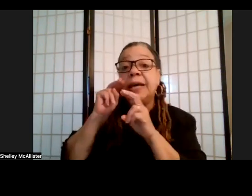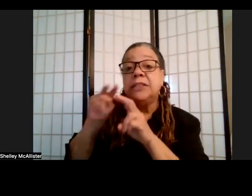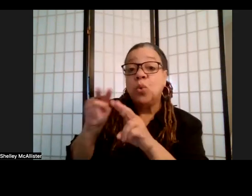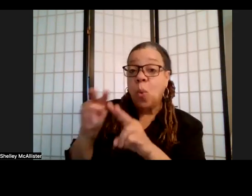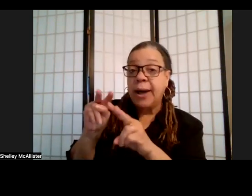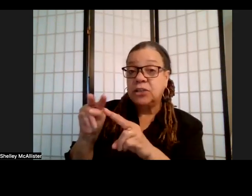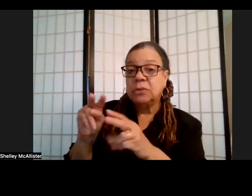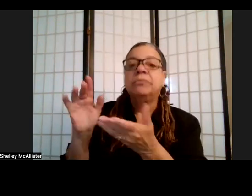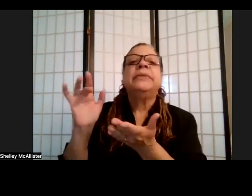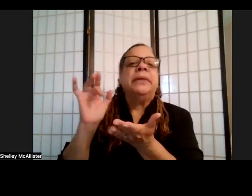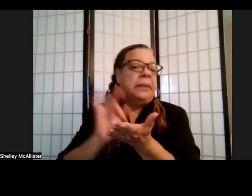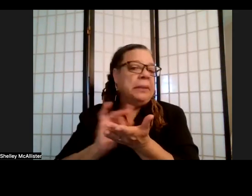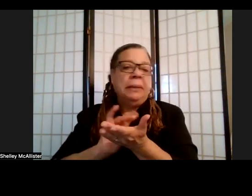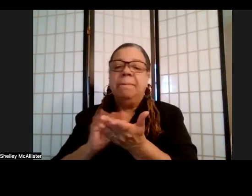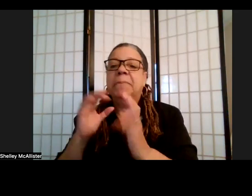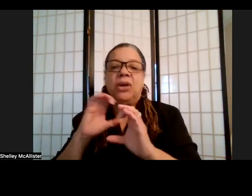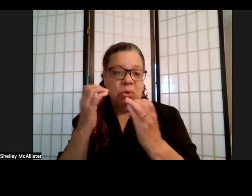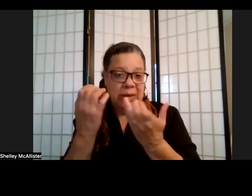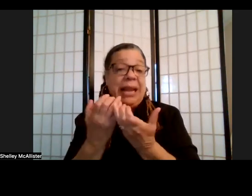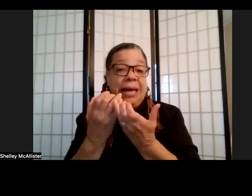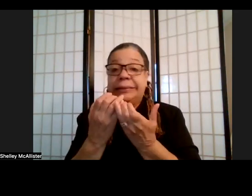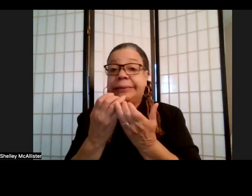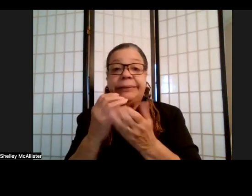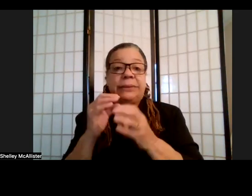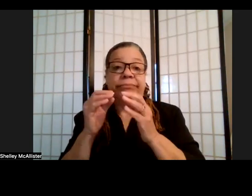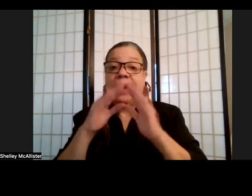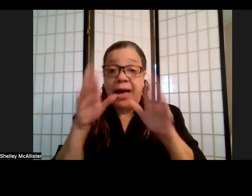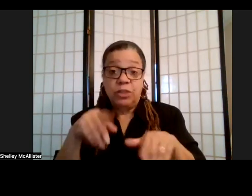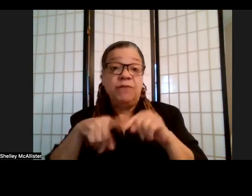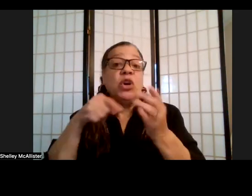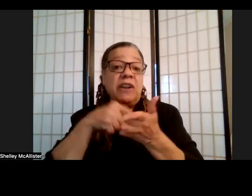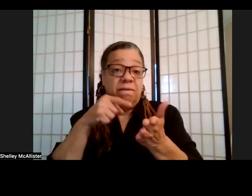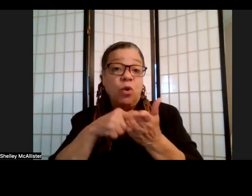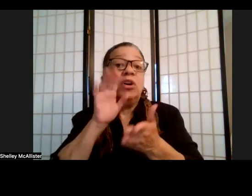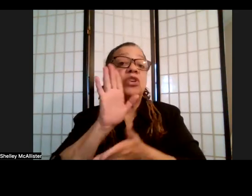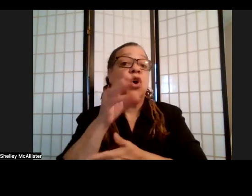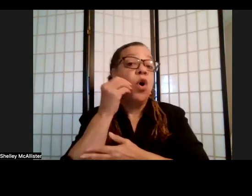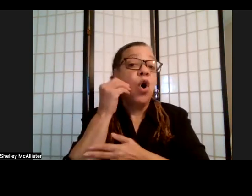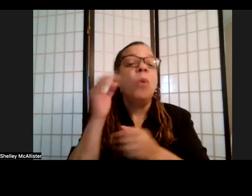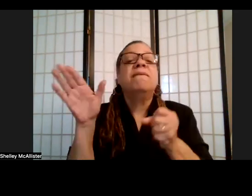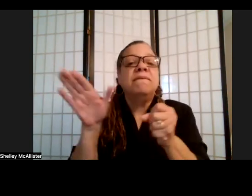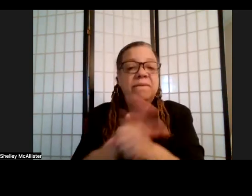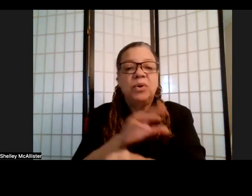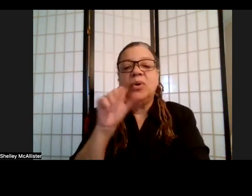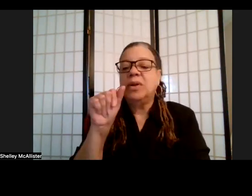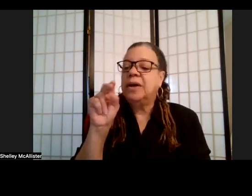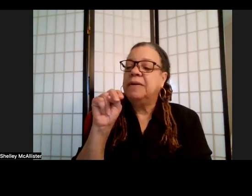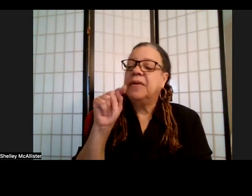a cabinet well stocked with antibiotics is a norm. Over time, we started noticing that we had to double the dose of our own antibiotics--